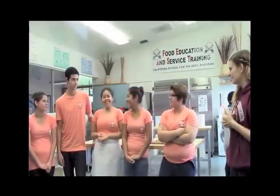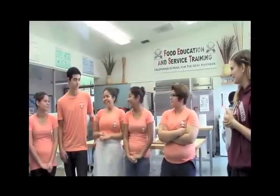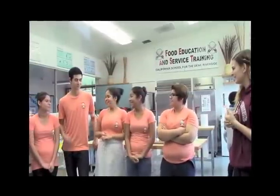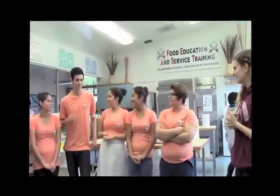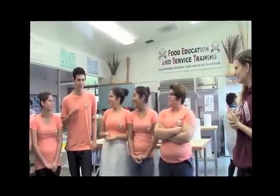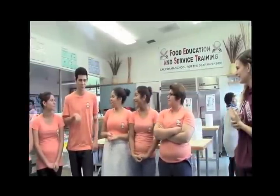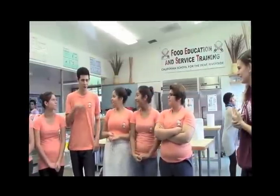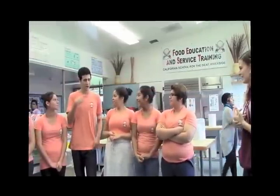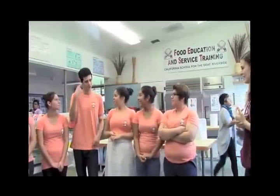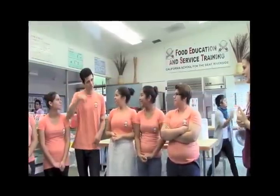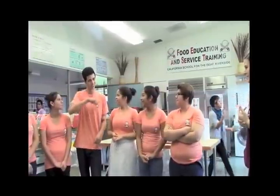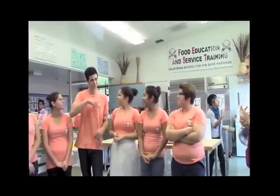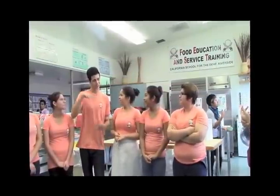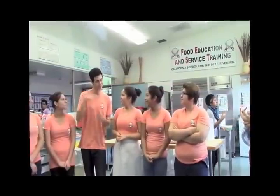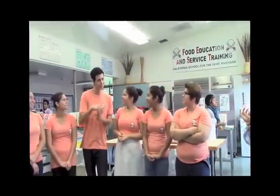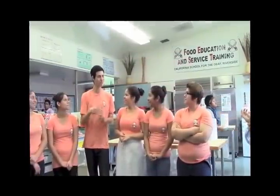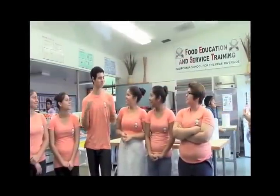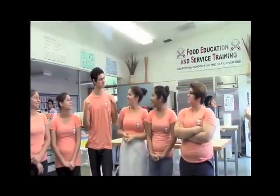Student #4: Proud that we won the championship...